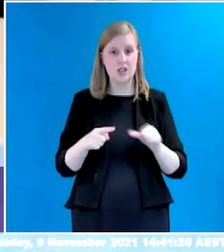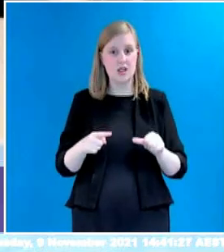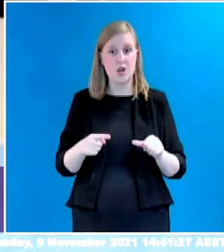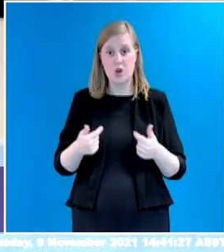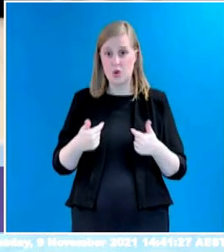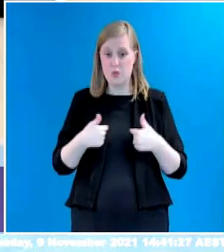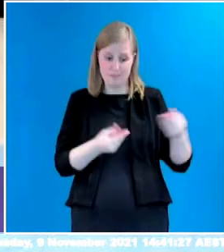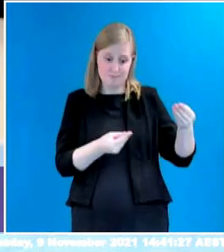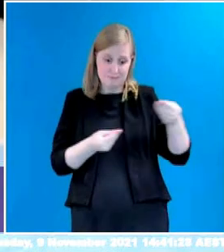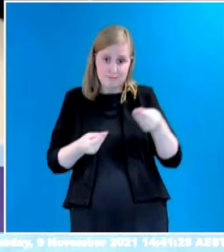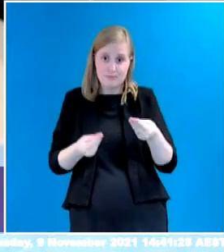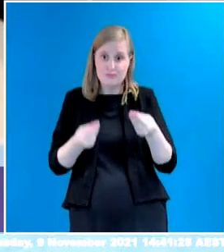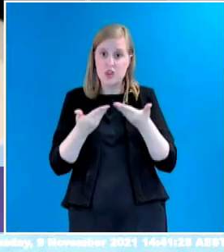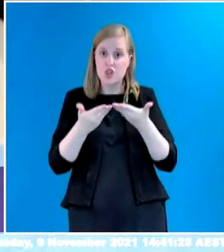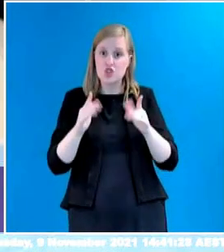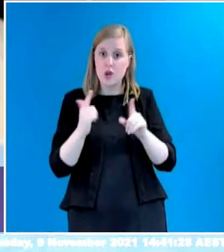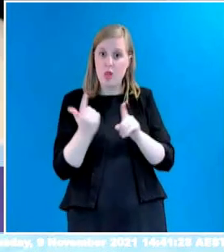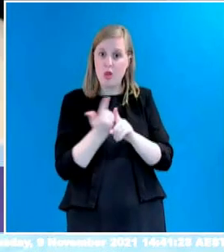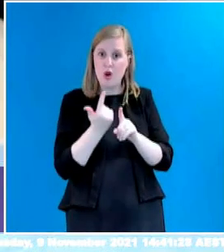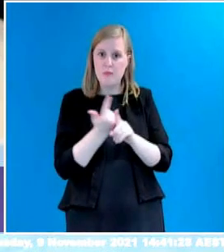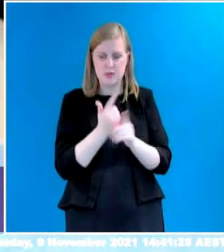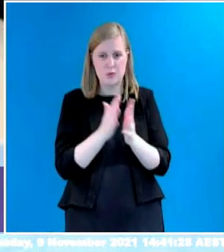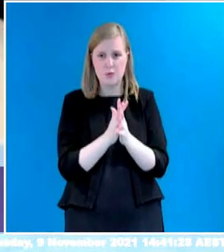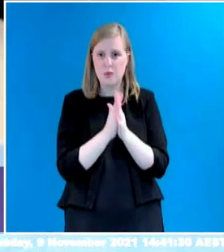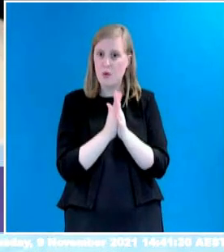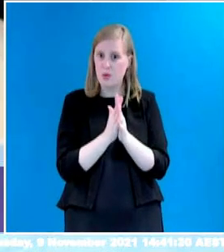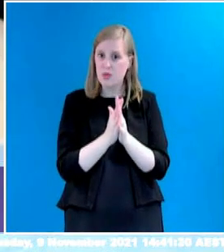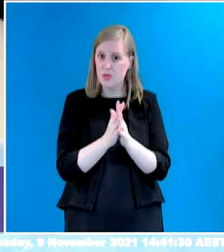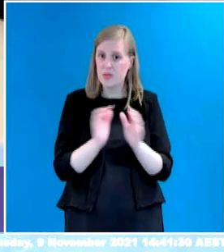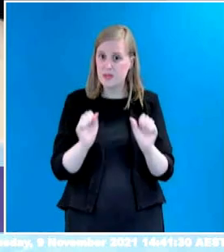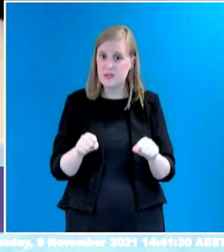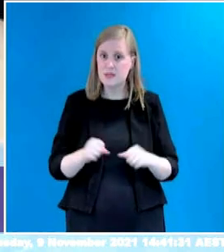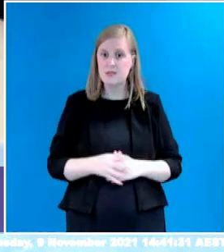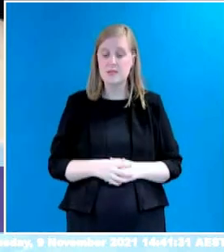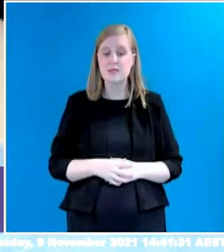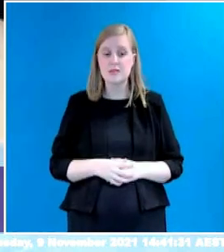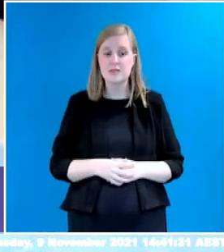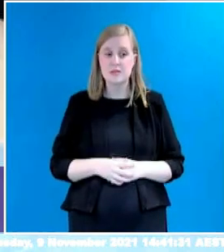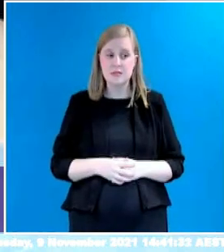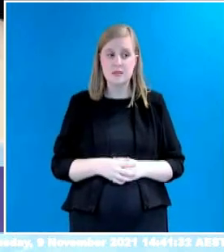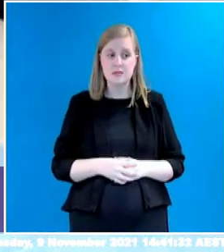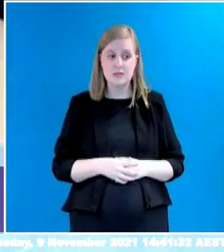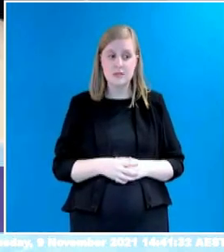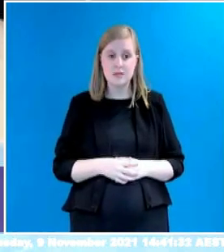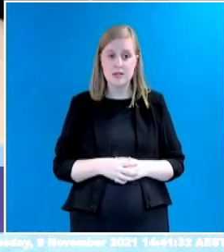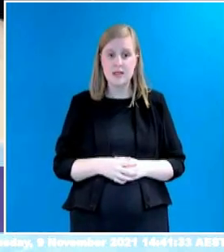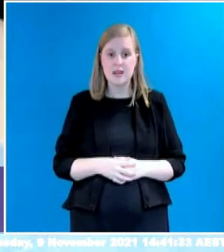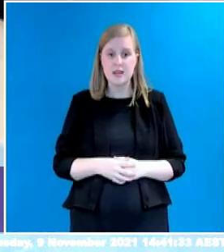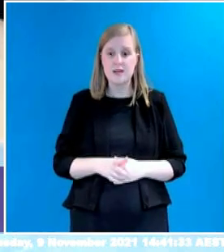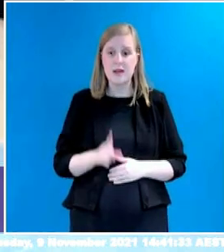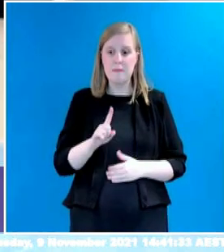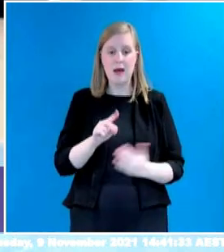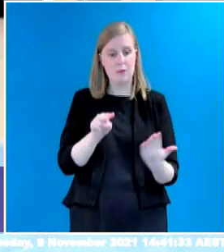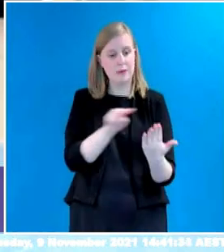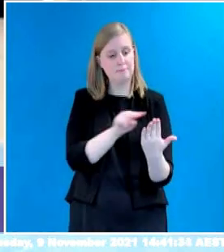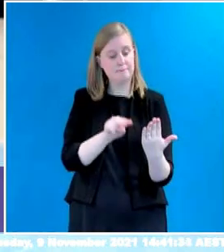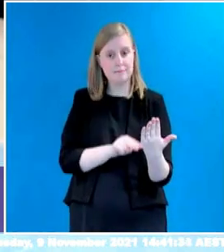We will look at them each on their merits, I guess, and ascertain